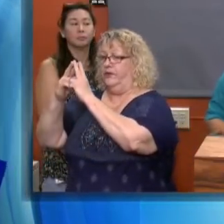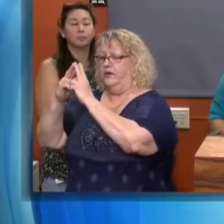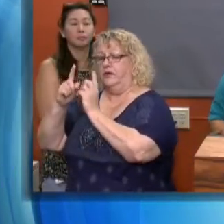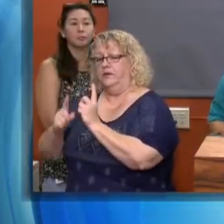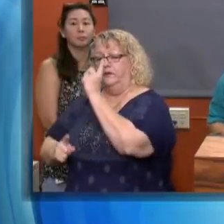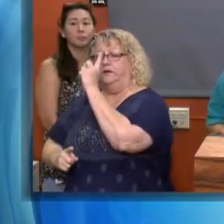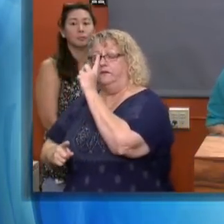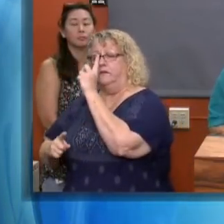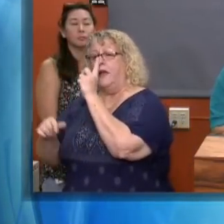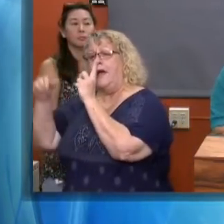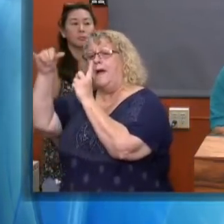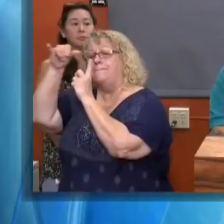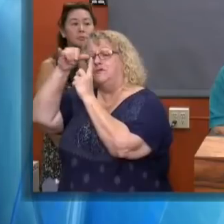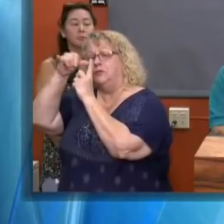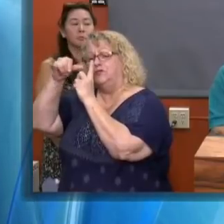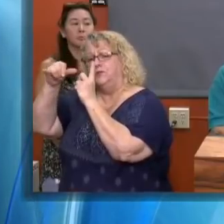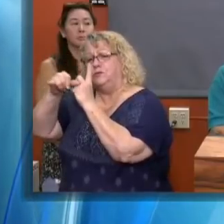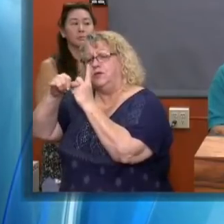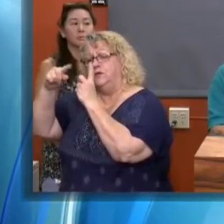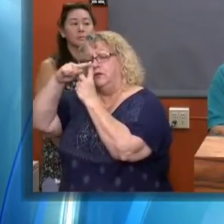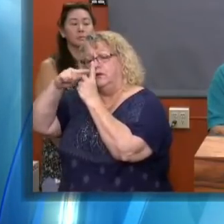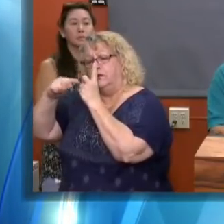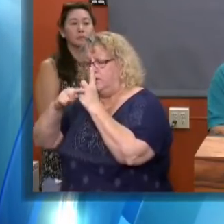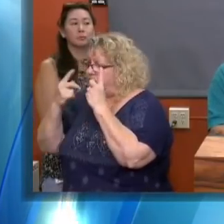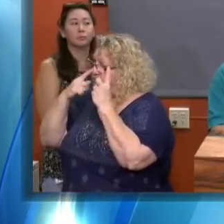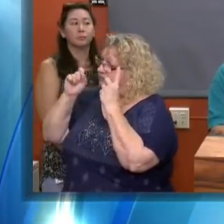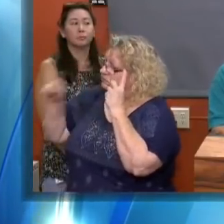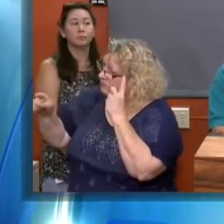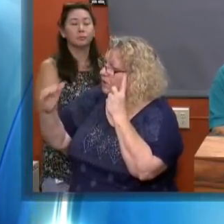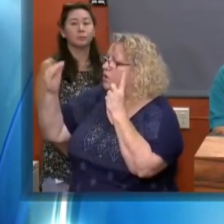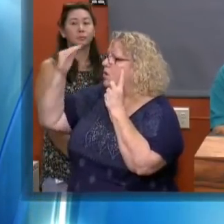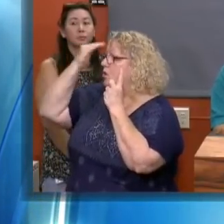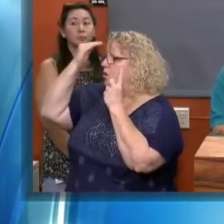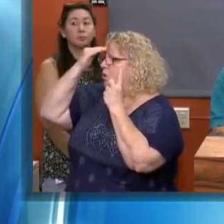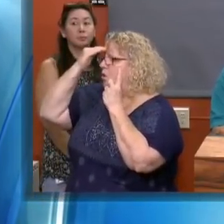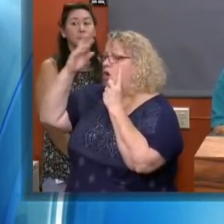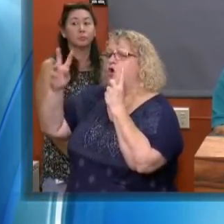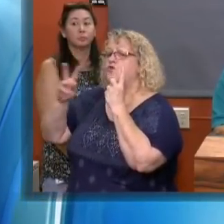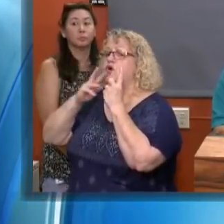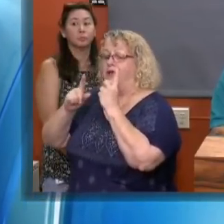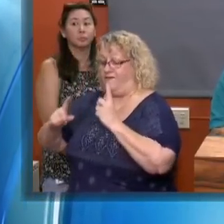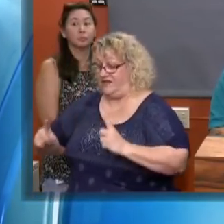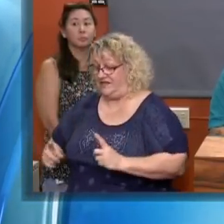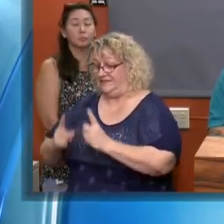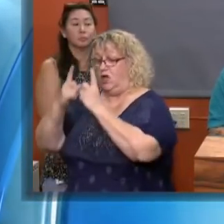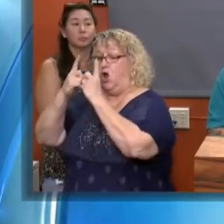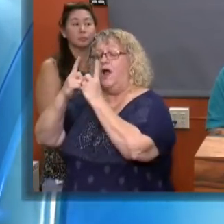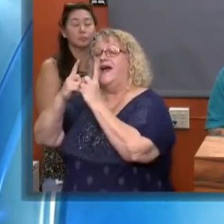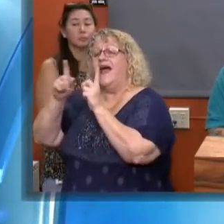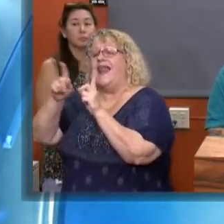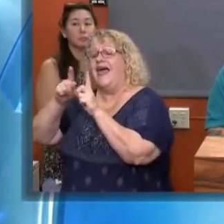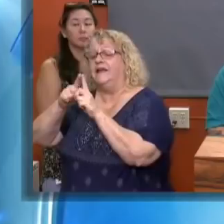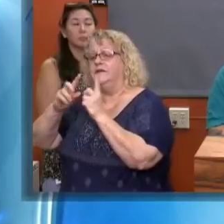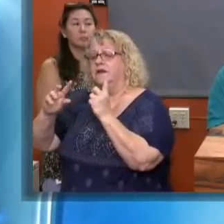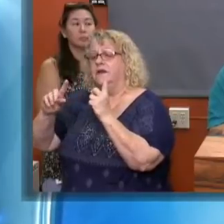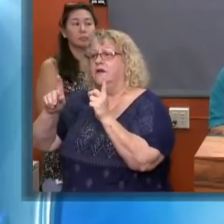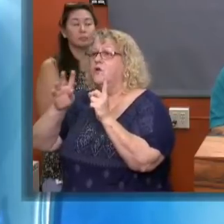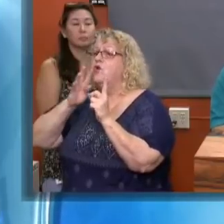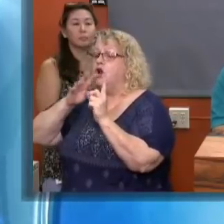RESERVOIR NUMBER 4. WHAT WE CALL THE OUTLET TOWER. ALSO A SPILL WAY. SO WITH THE OUTLET TOWER, WE CAN ACTUALLY EASILY MORE